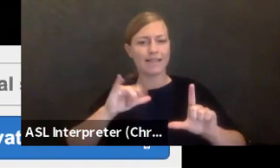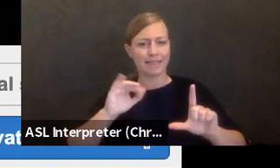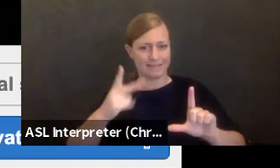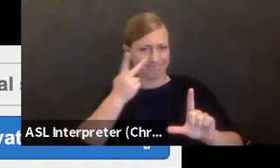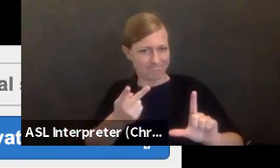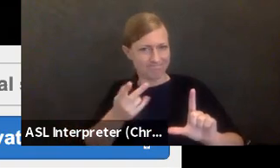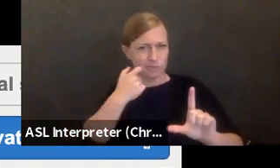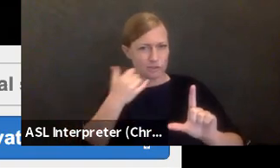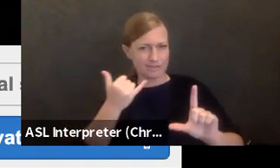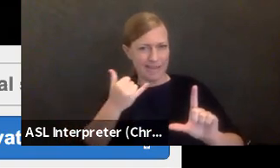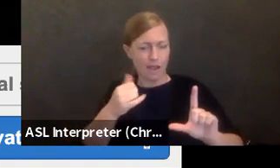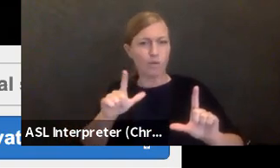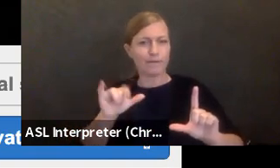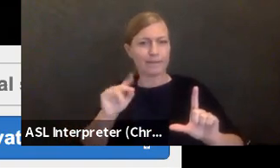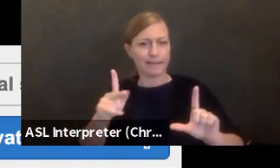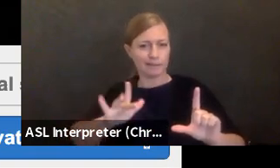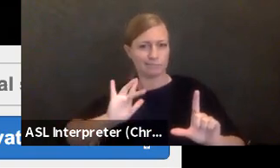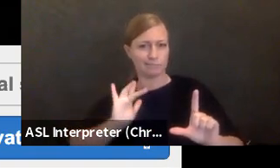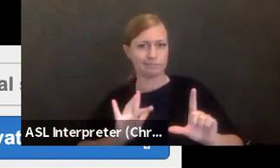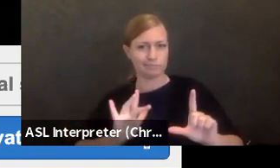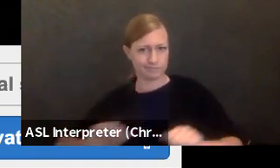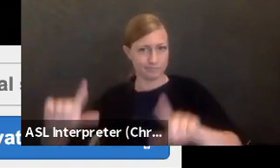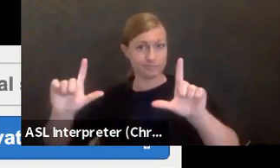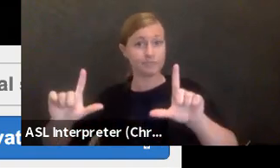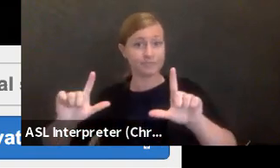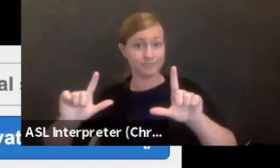so this is why it might look a little different. Here's my Poll Everywhere, it is live. I have somebody posting this link in your chat;